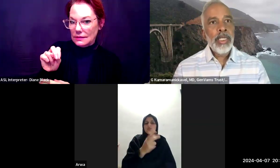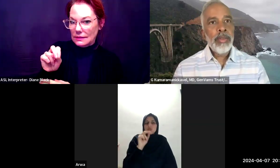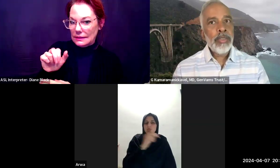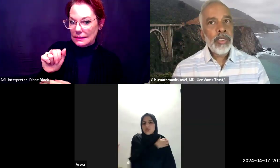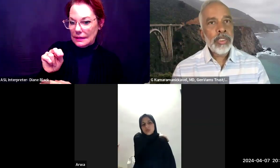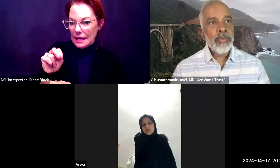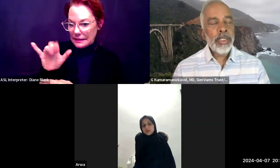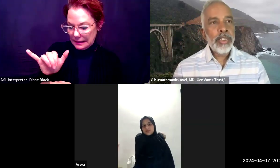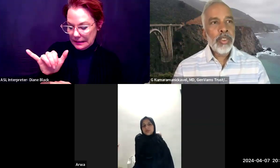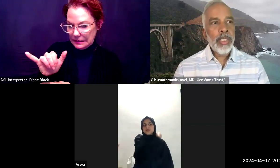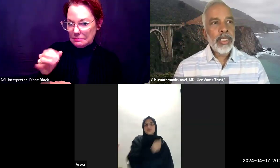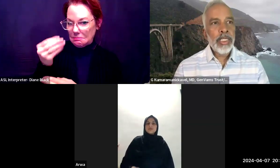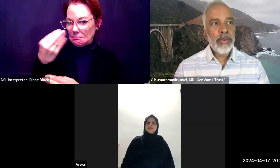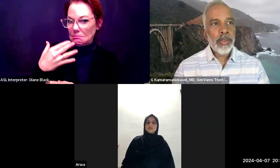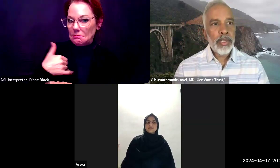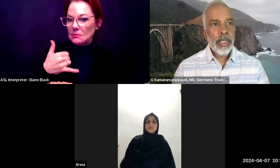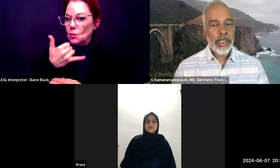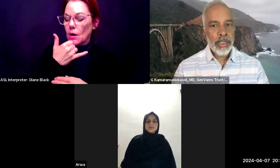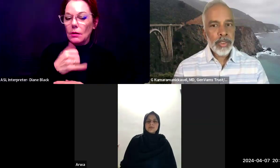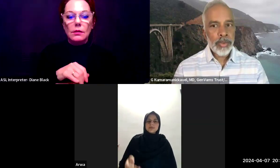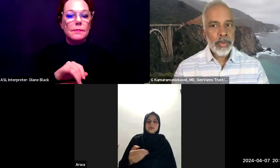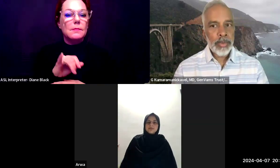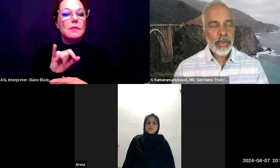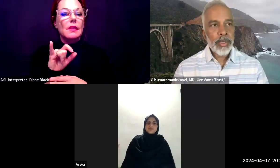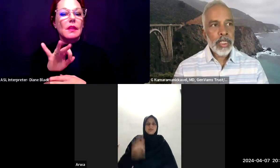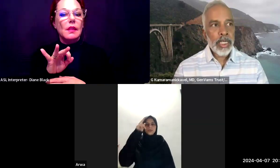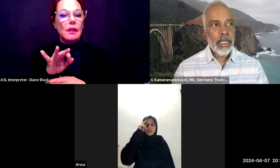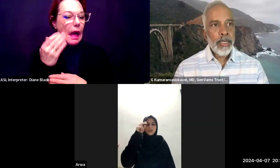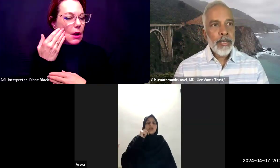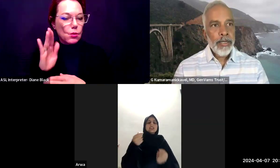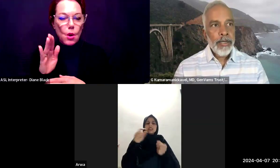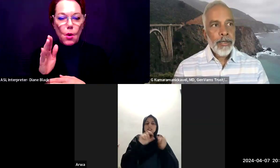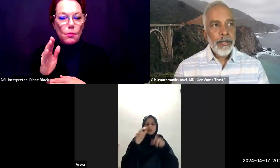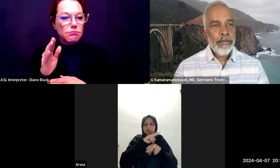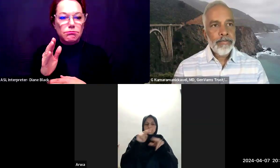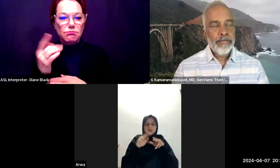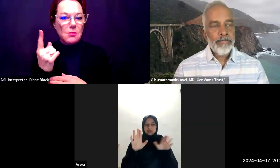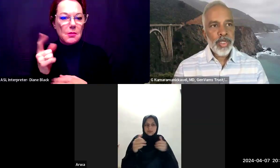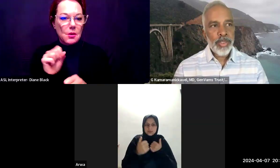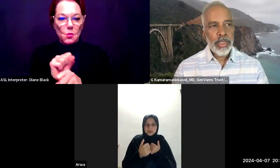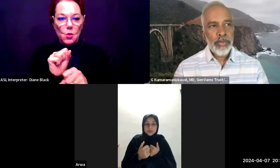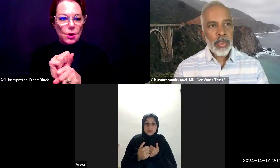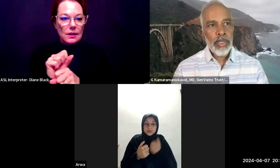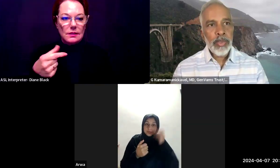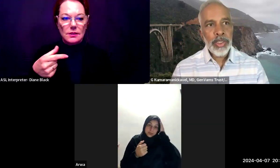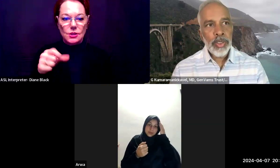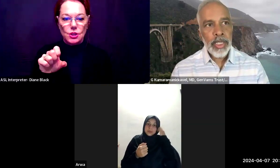anybody works with genome editing for Usher syndrome. okay um because the problem with genome